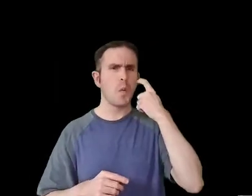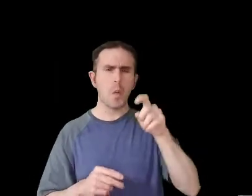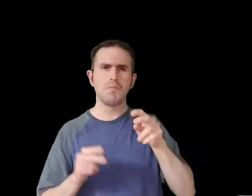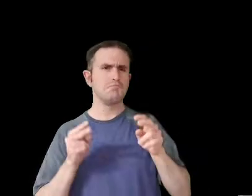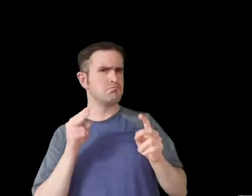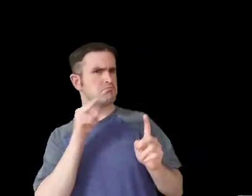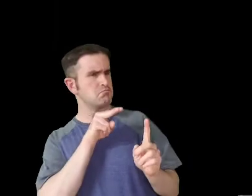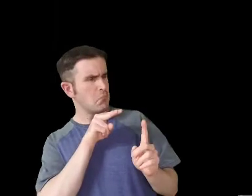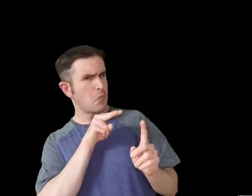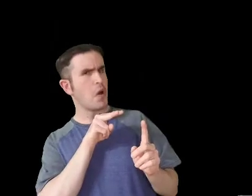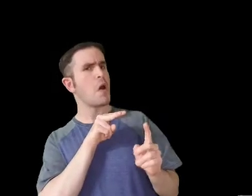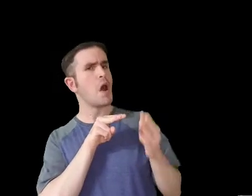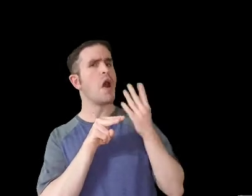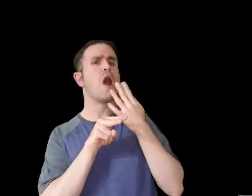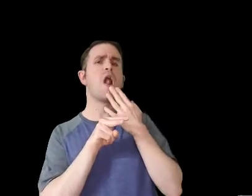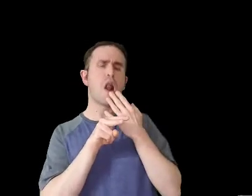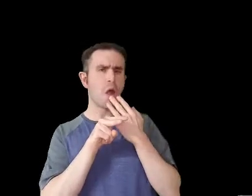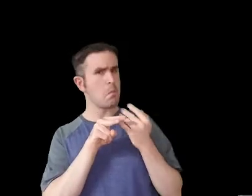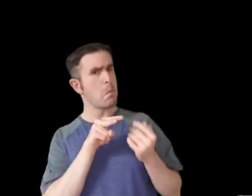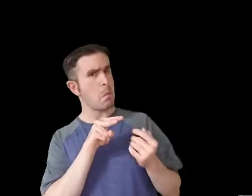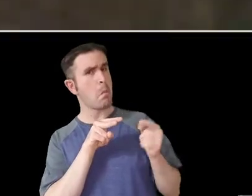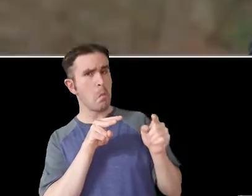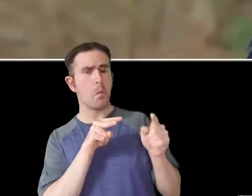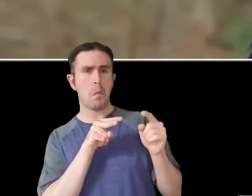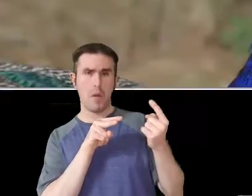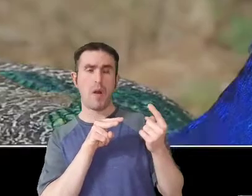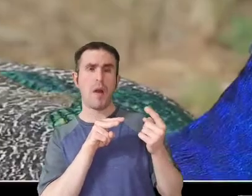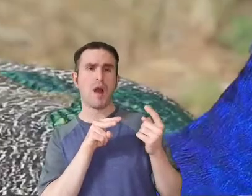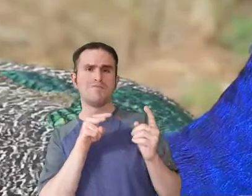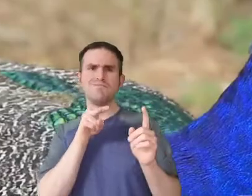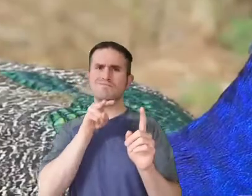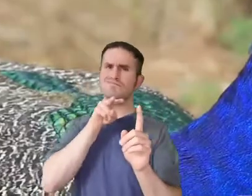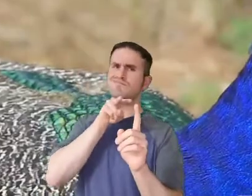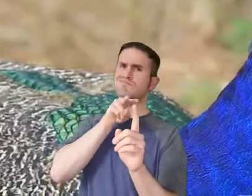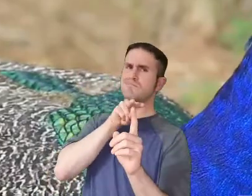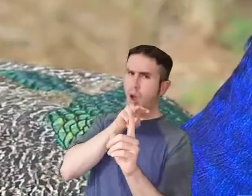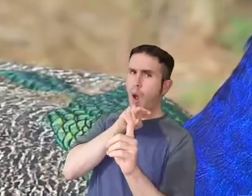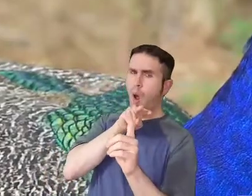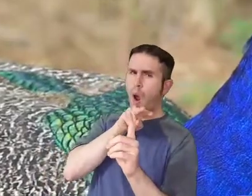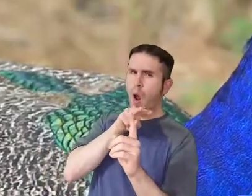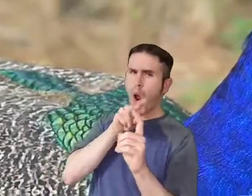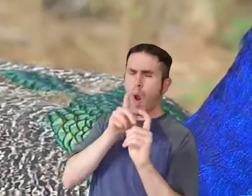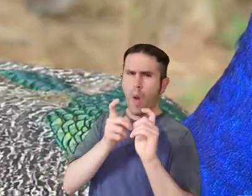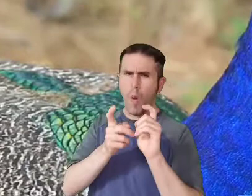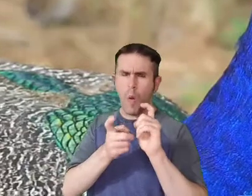them from one angle, that they tend to reflect one color but when you turn at another angle,